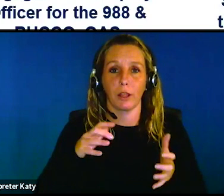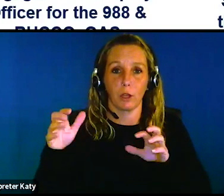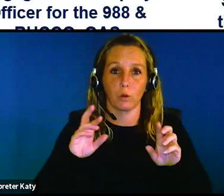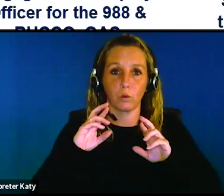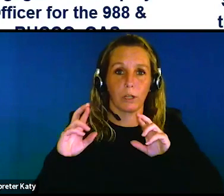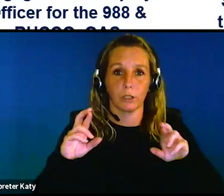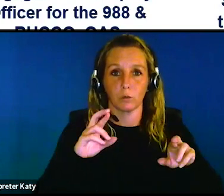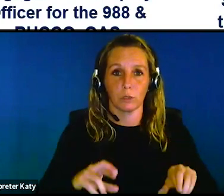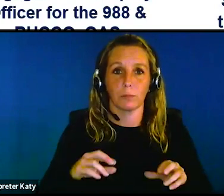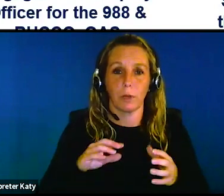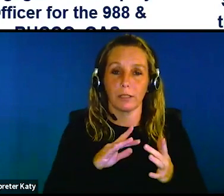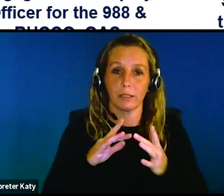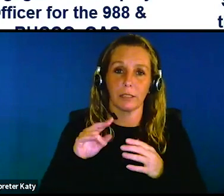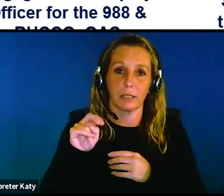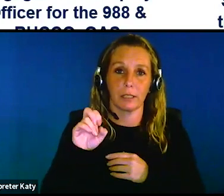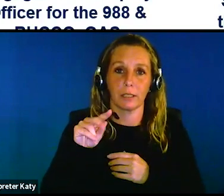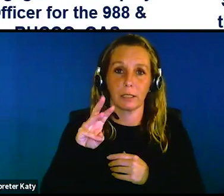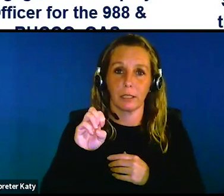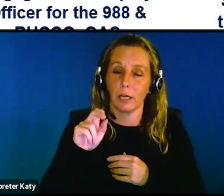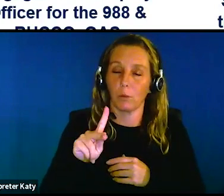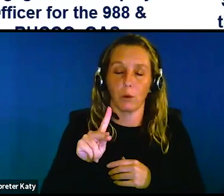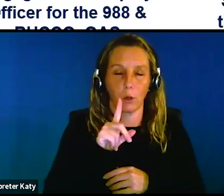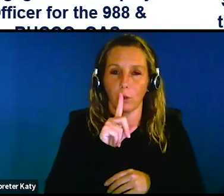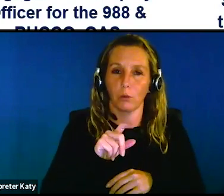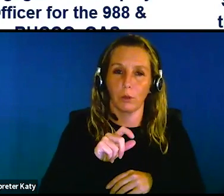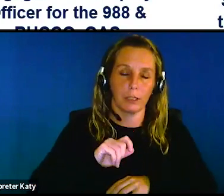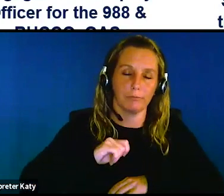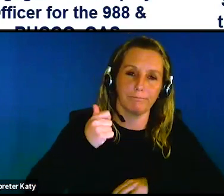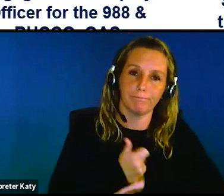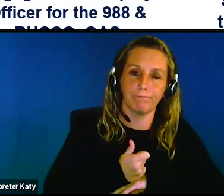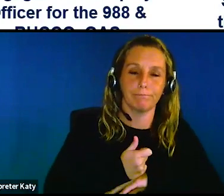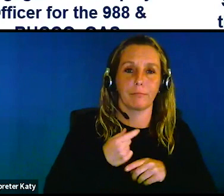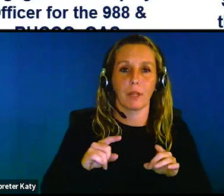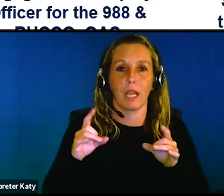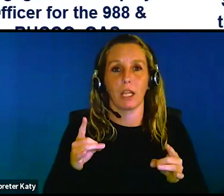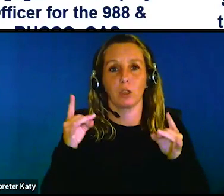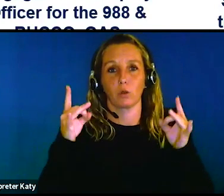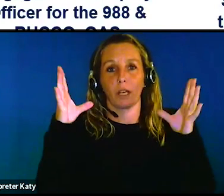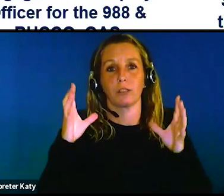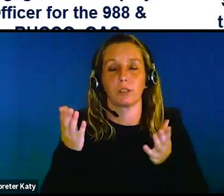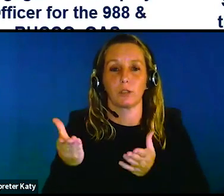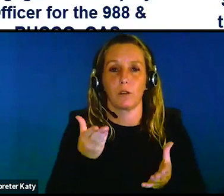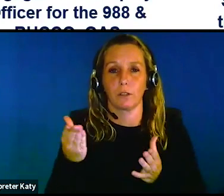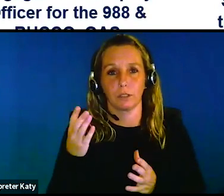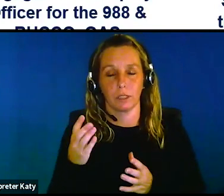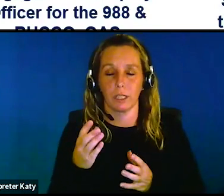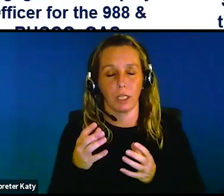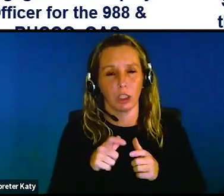was a landmark day, I believe, in crisis services and an extremely heavy lift that they have done with just tremendous